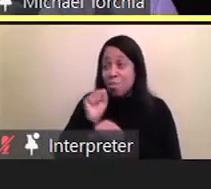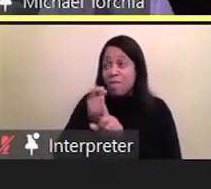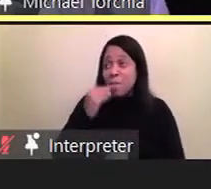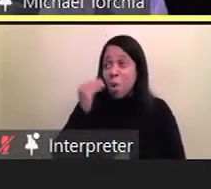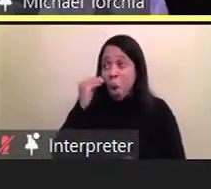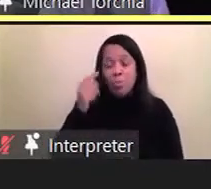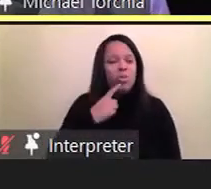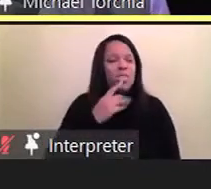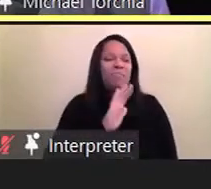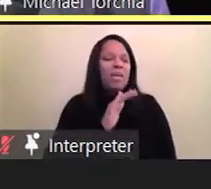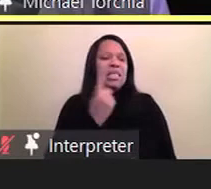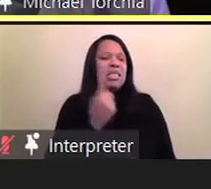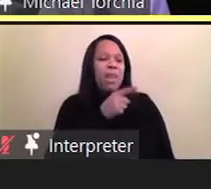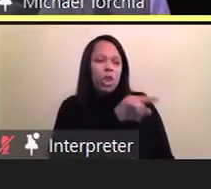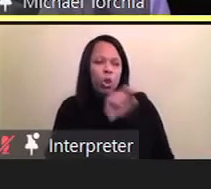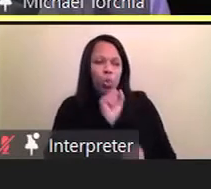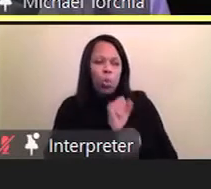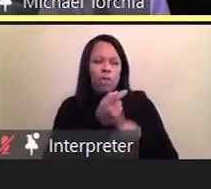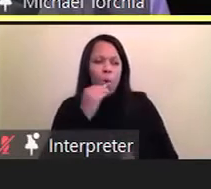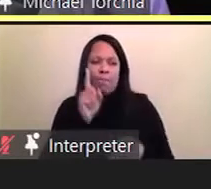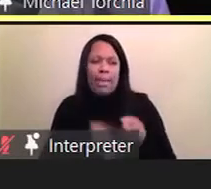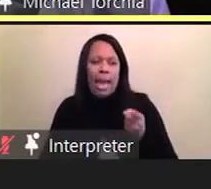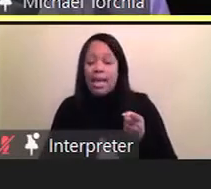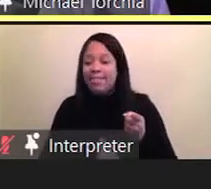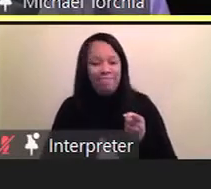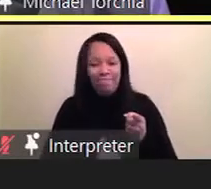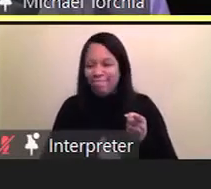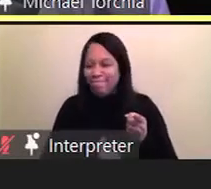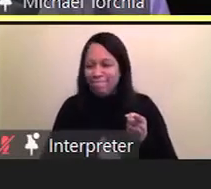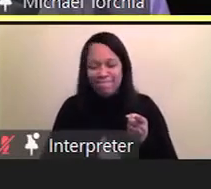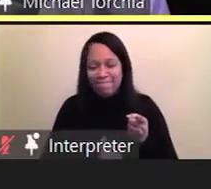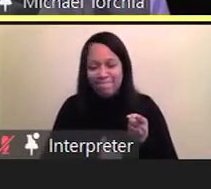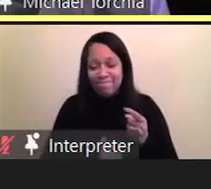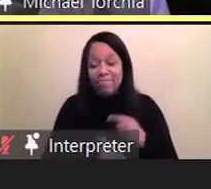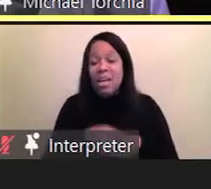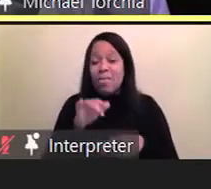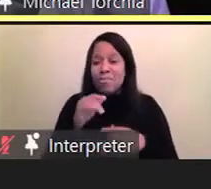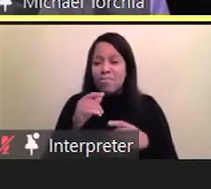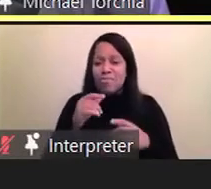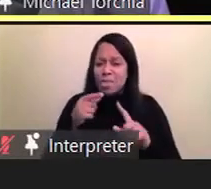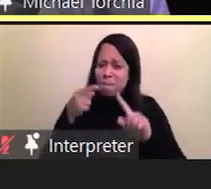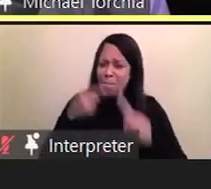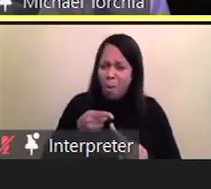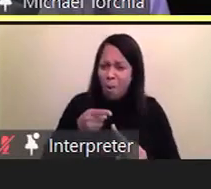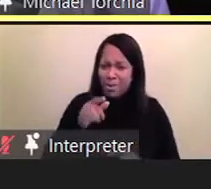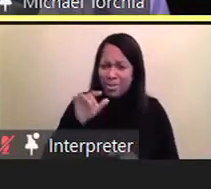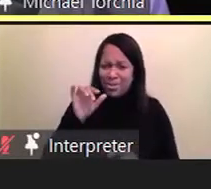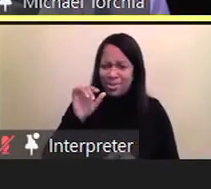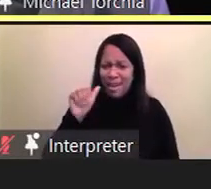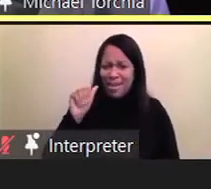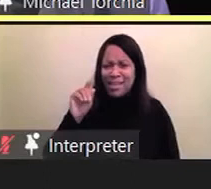like you to work from home, that's the point. That's the point-- that the ADA requires employers